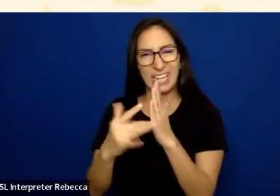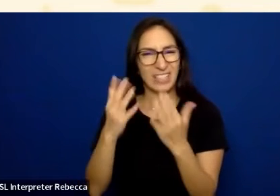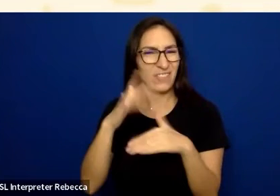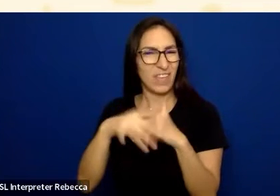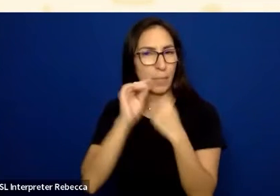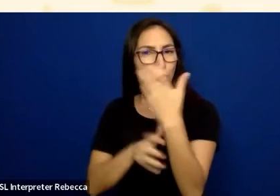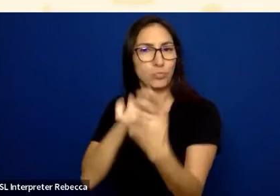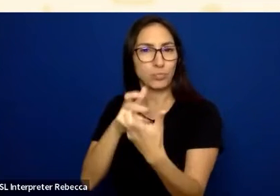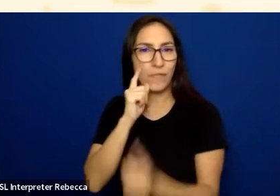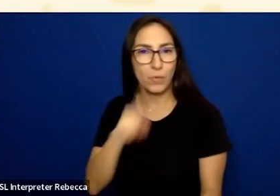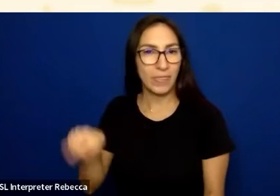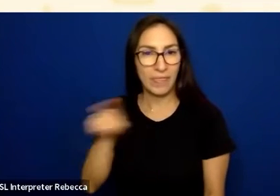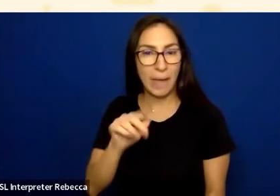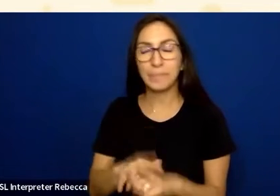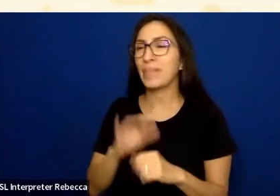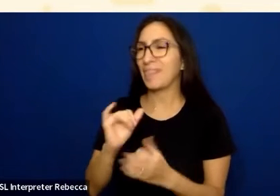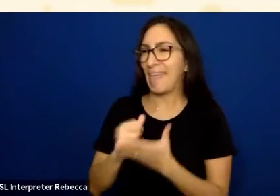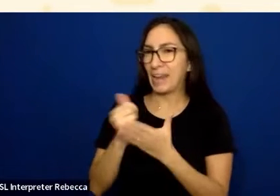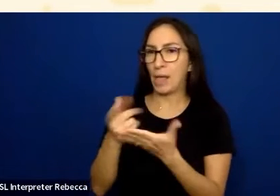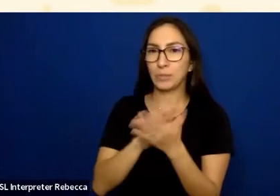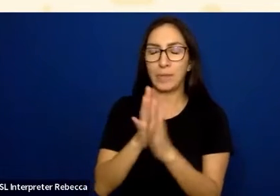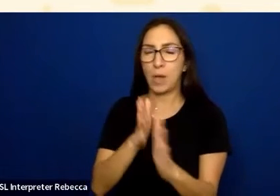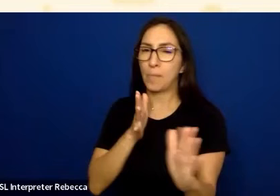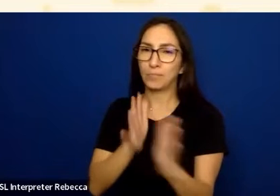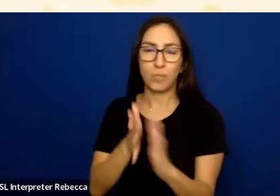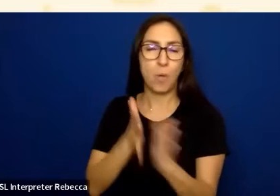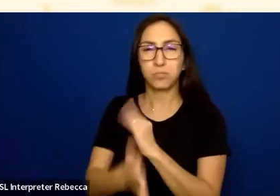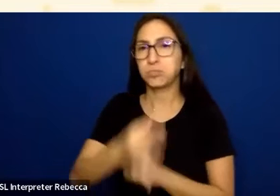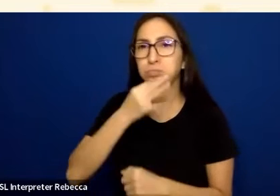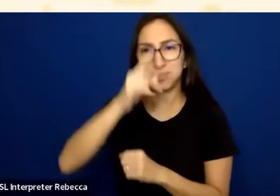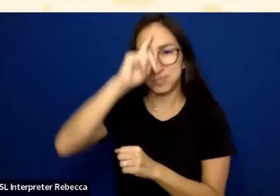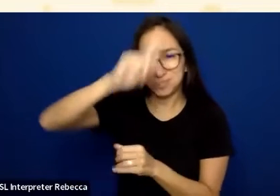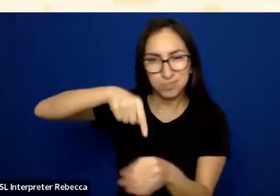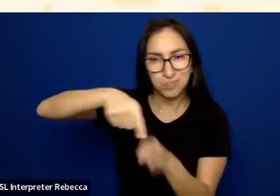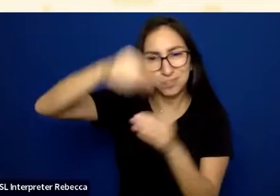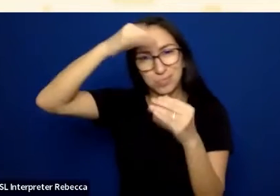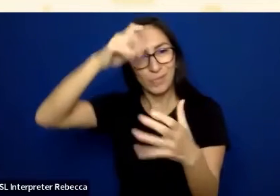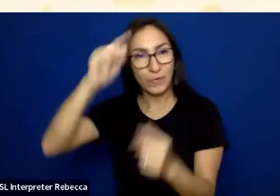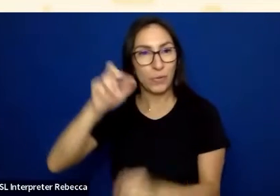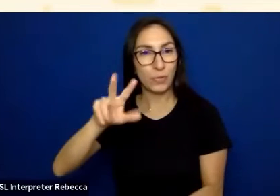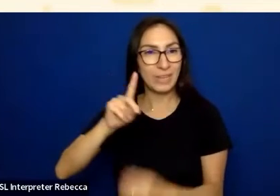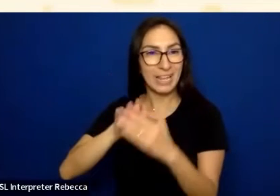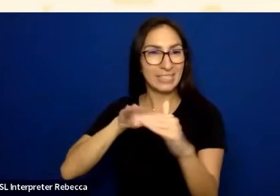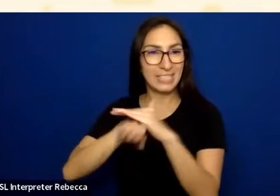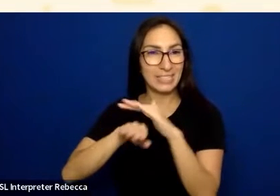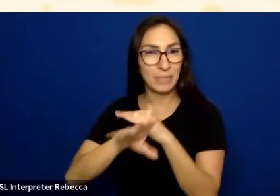and helped her become a keen student in the digital accessibility space. Priti also worked with the team on drafting India's national policy